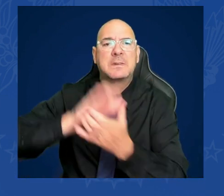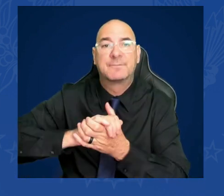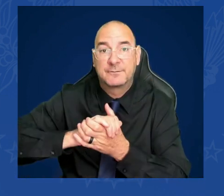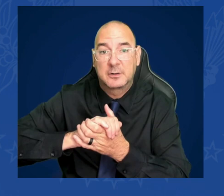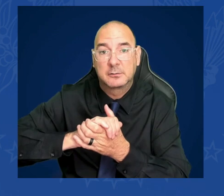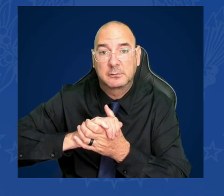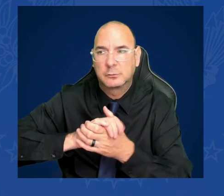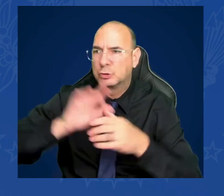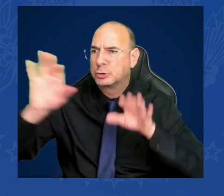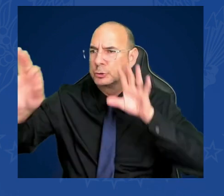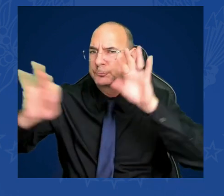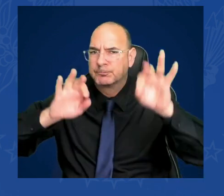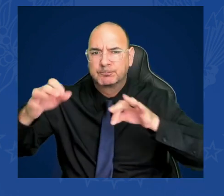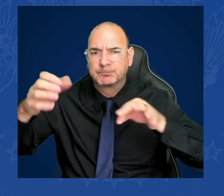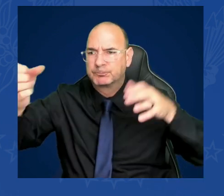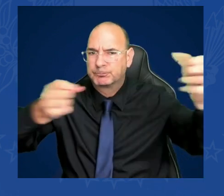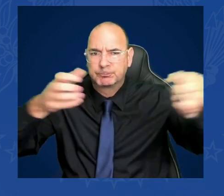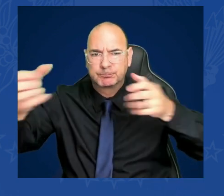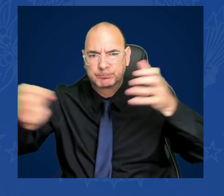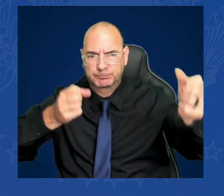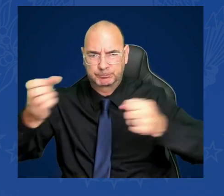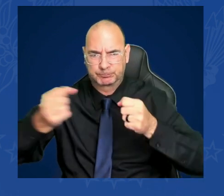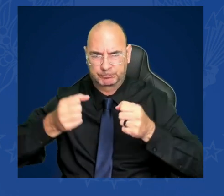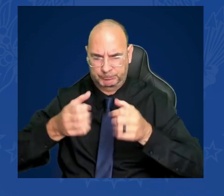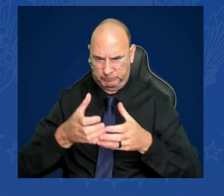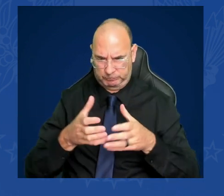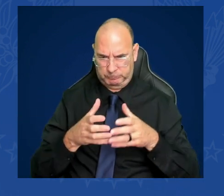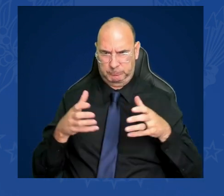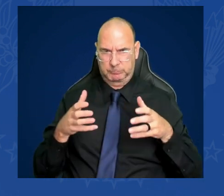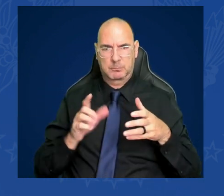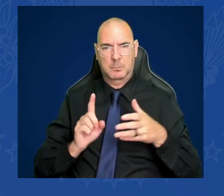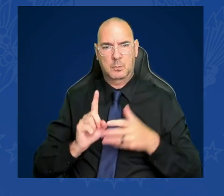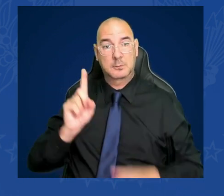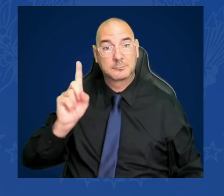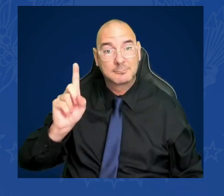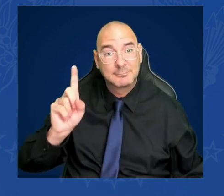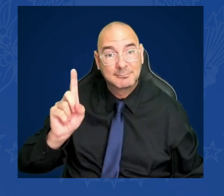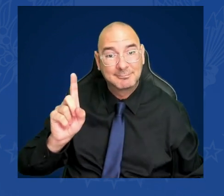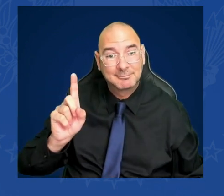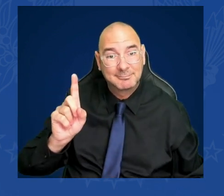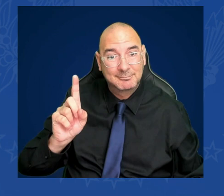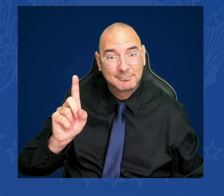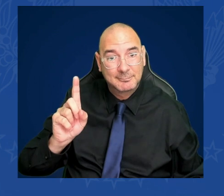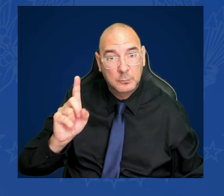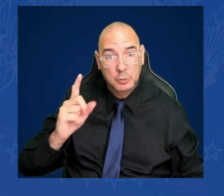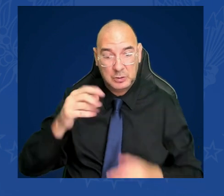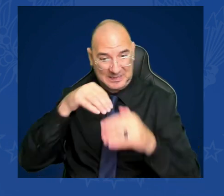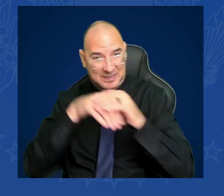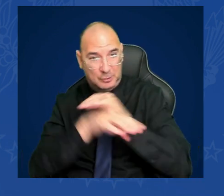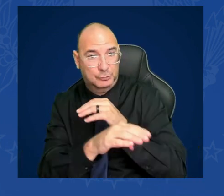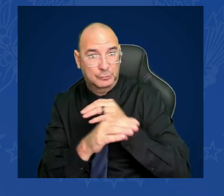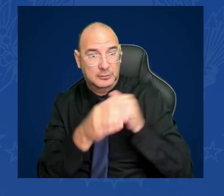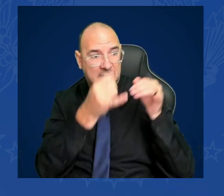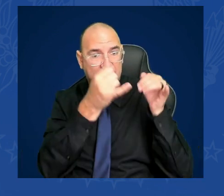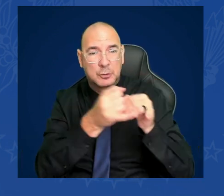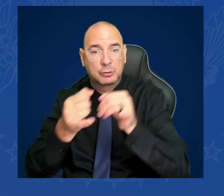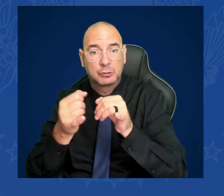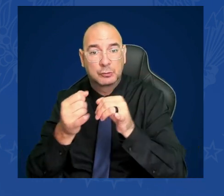Enter as many, leave as one. As a nation, we're going to count on you